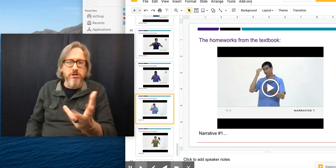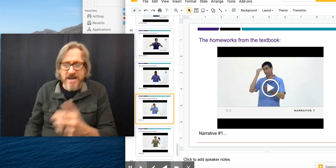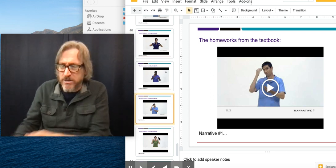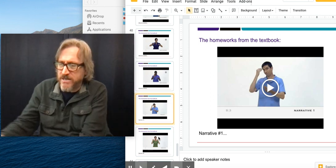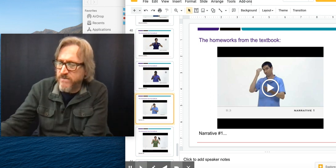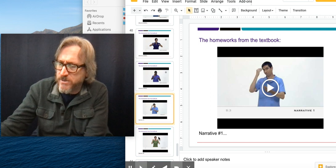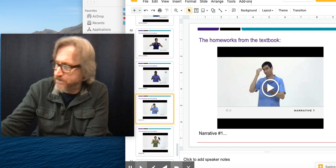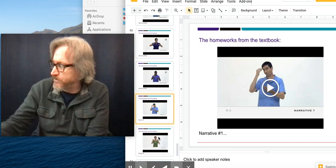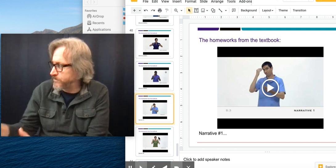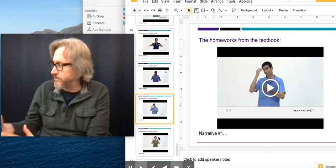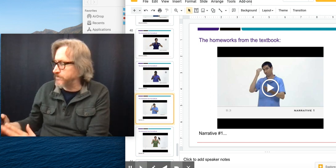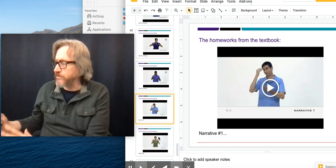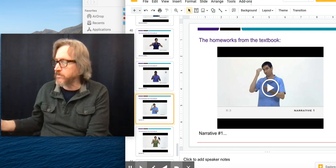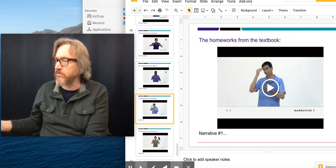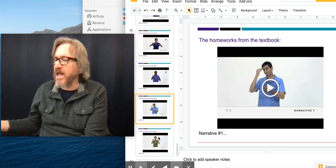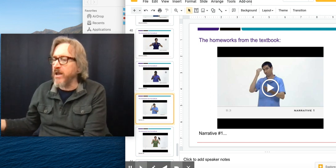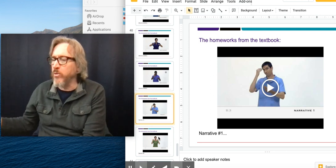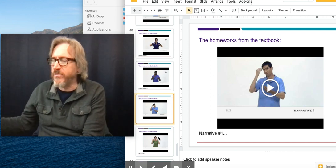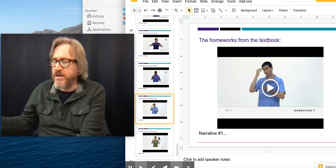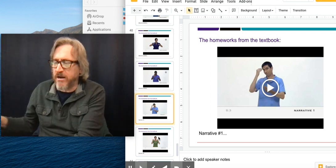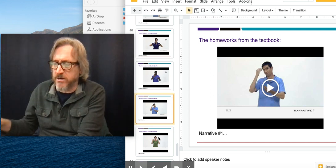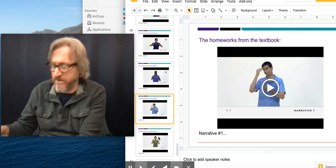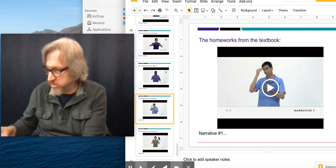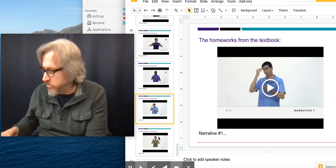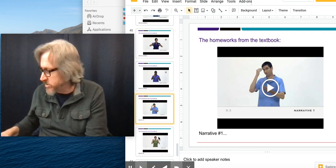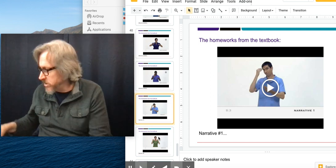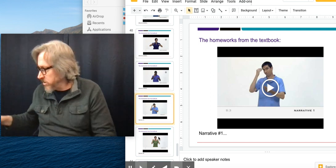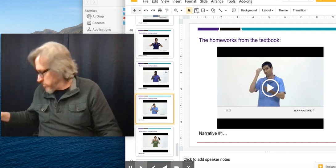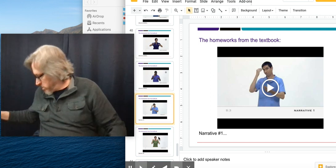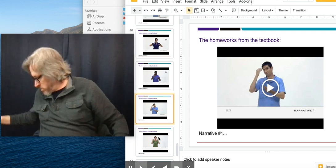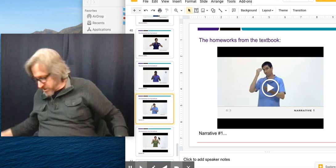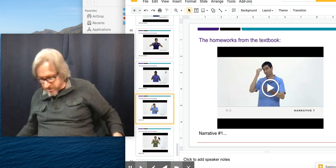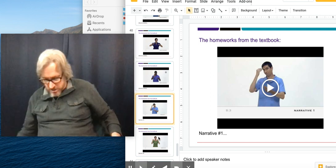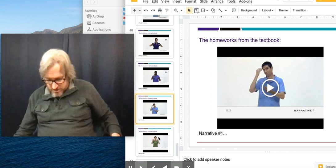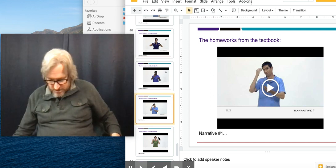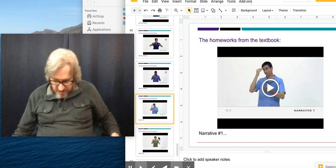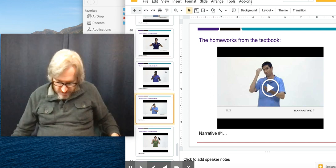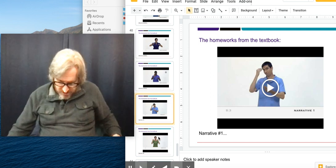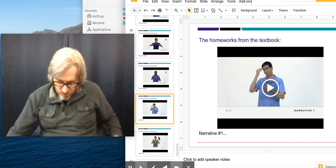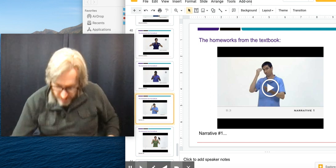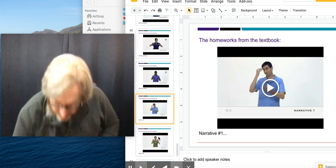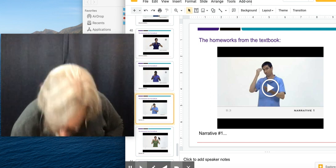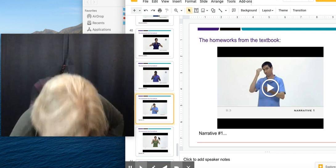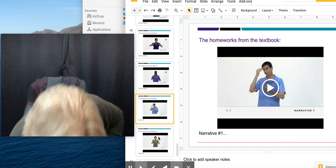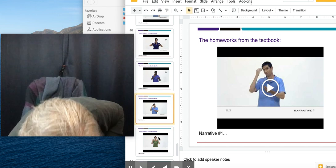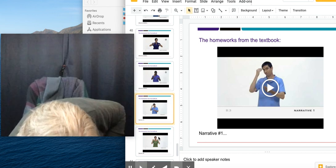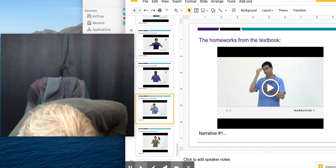then there are narratives and with the narratives oops there's the ticks oh here's textbook